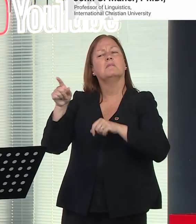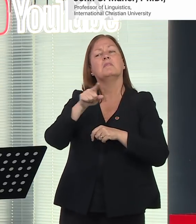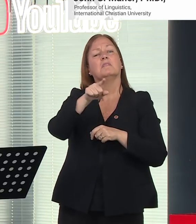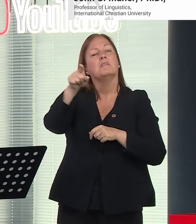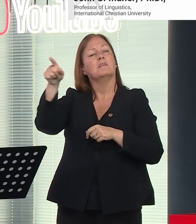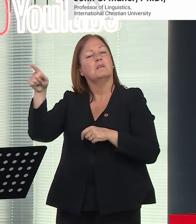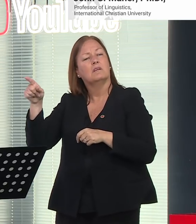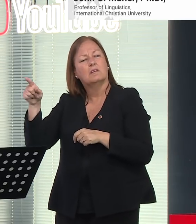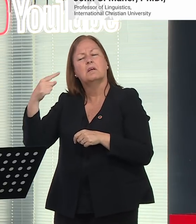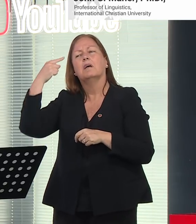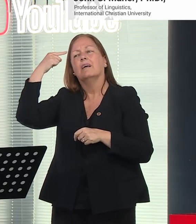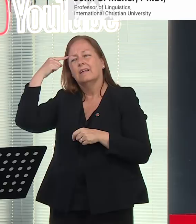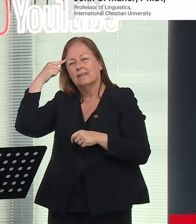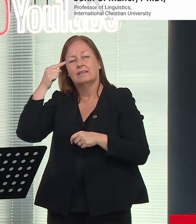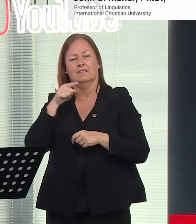Where is written language?